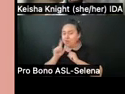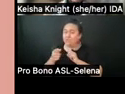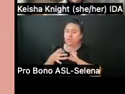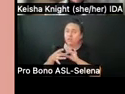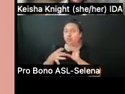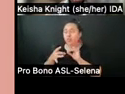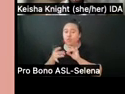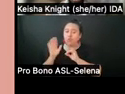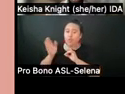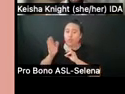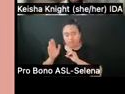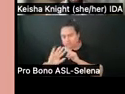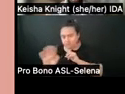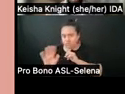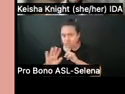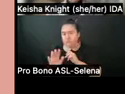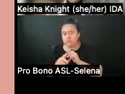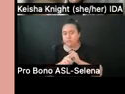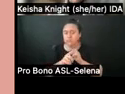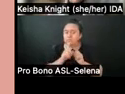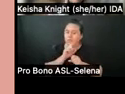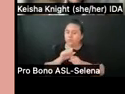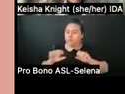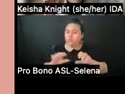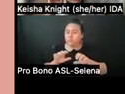And then in terms of key creative personnel, this is a big one.